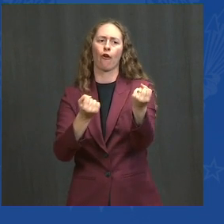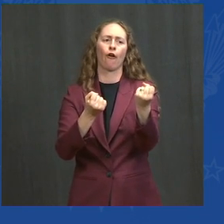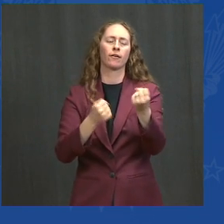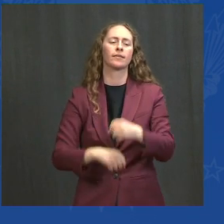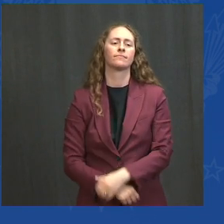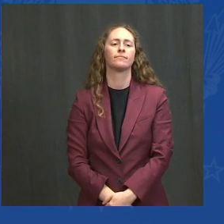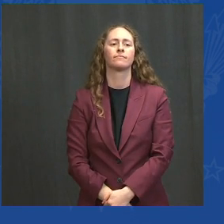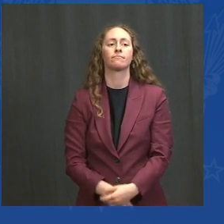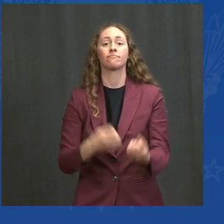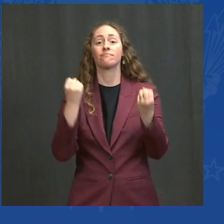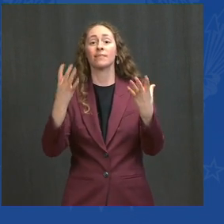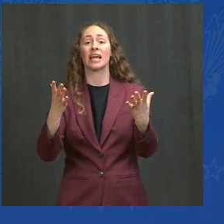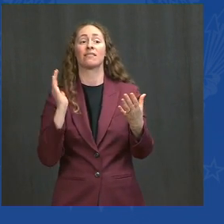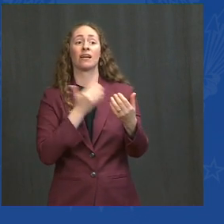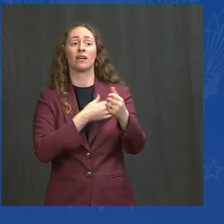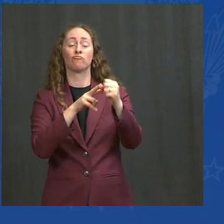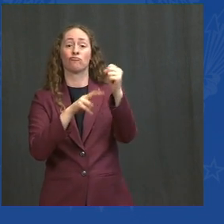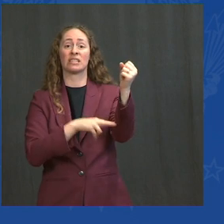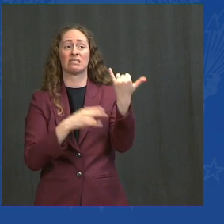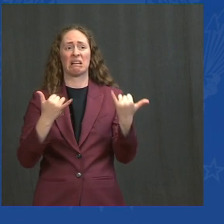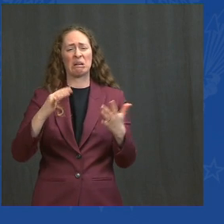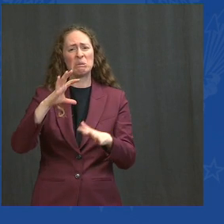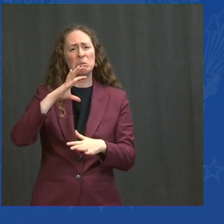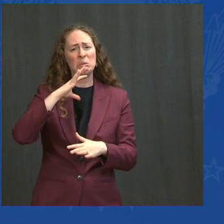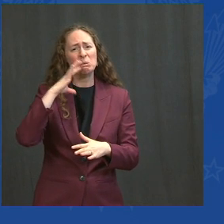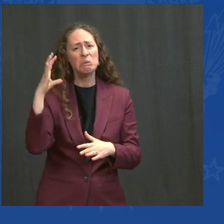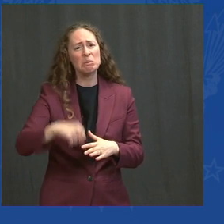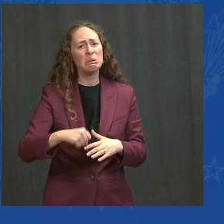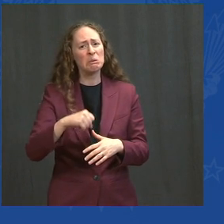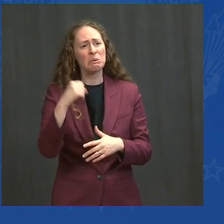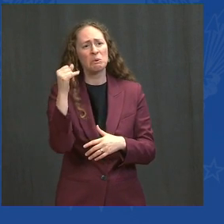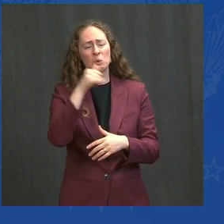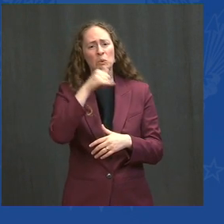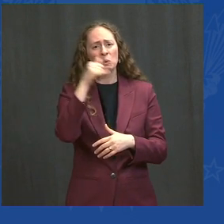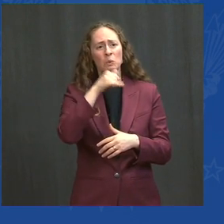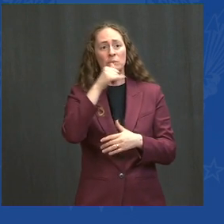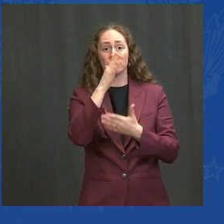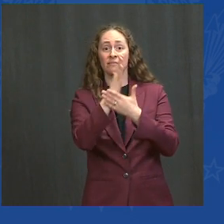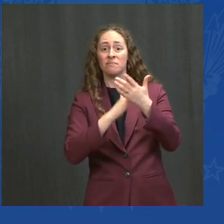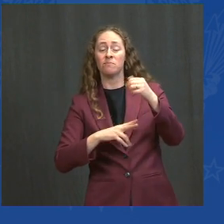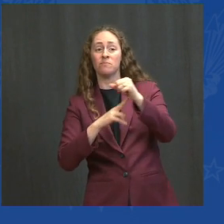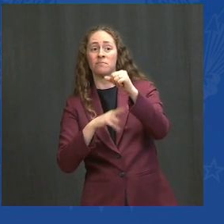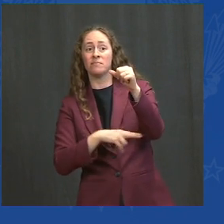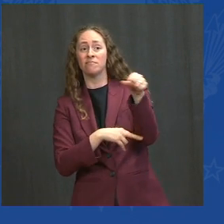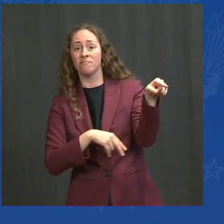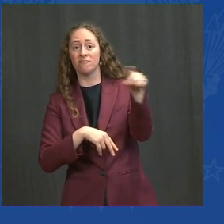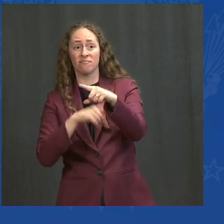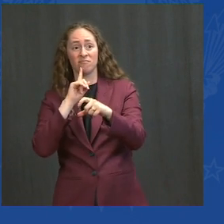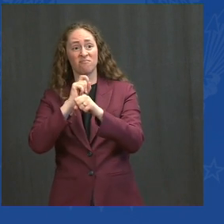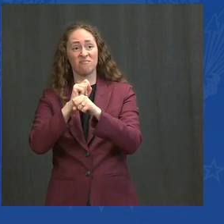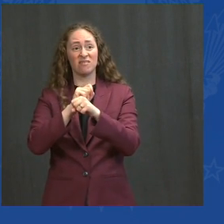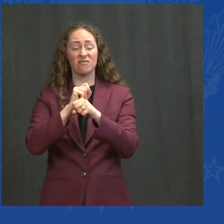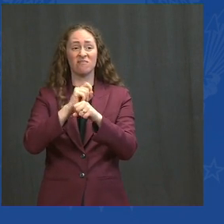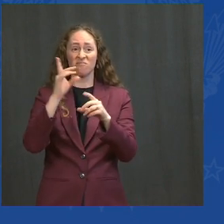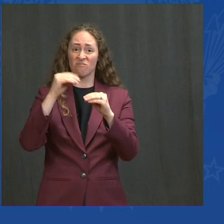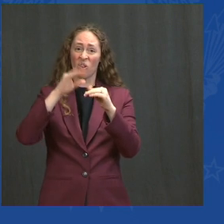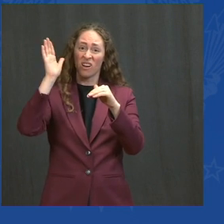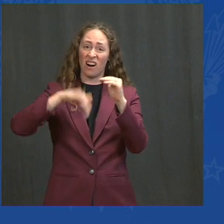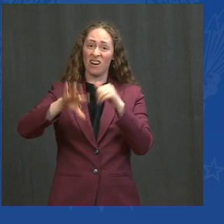Some components are over a century old. And 70 percent of transmission and distribution lines